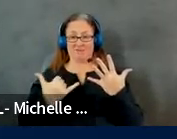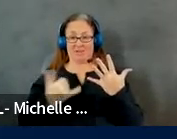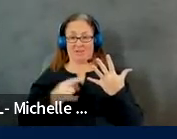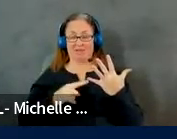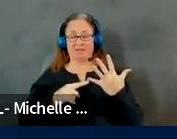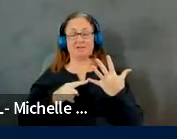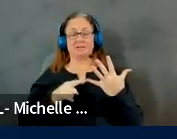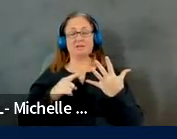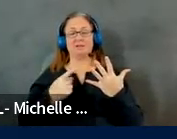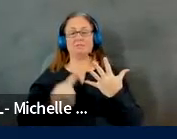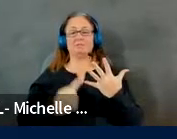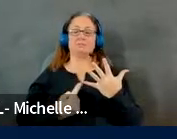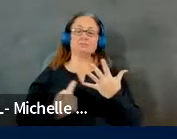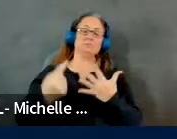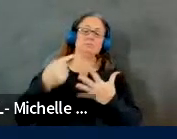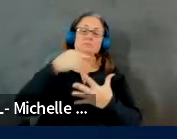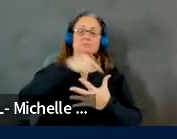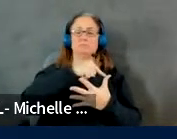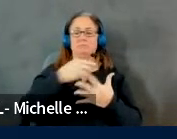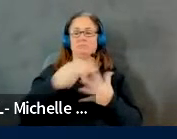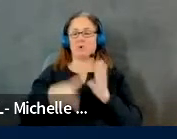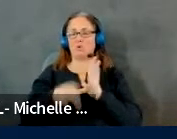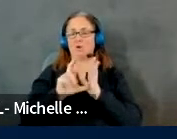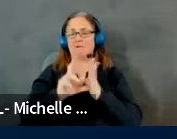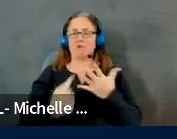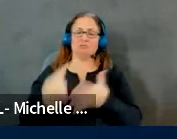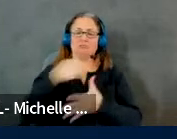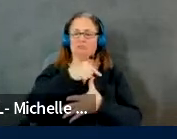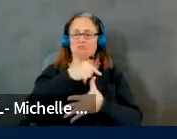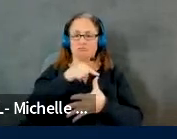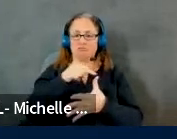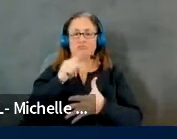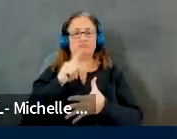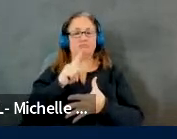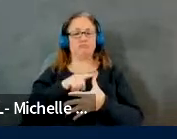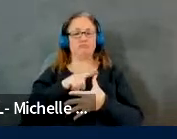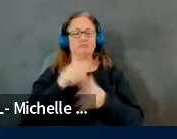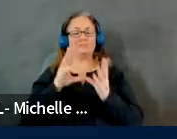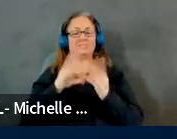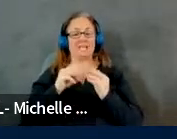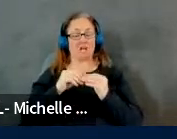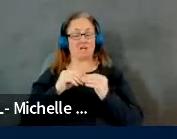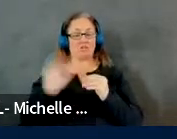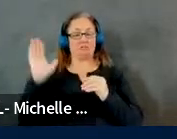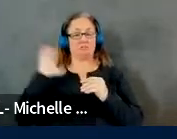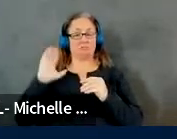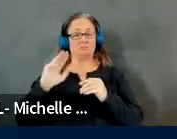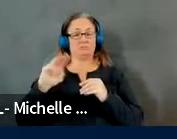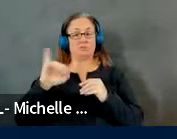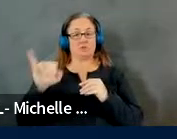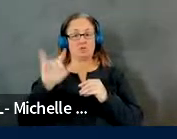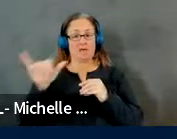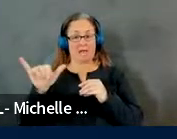let's go back to kind of review what those were. So the first session that we held back in July was